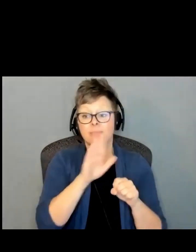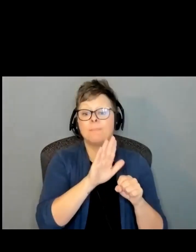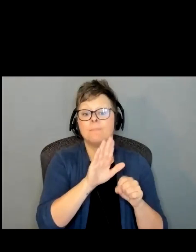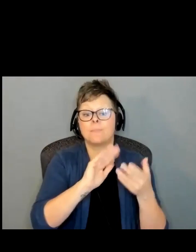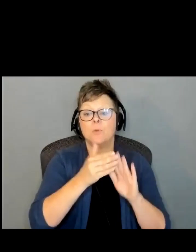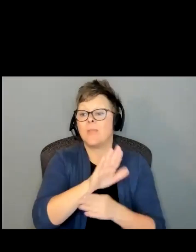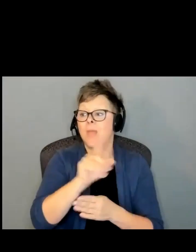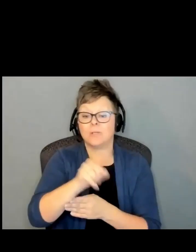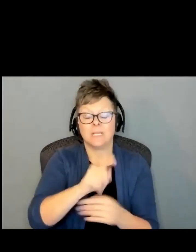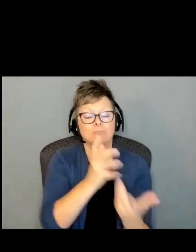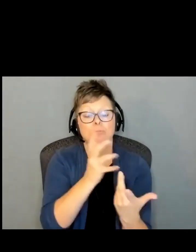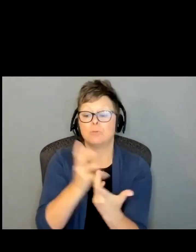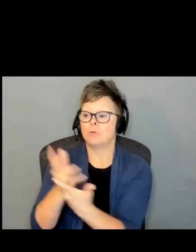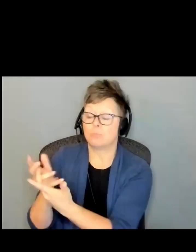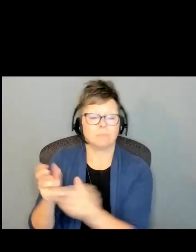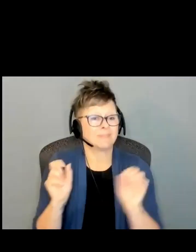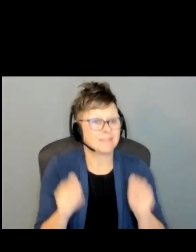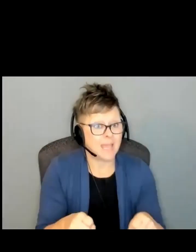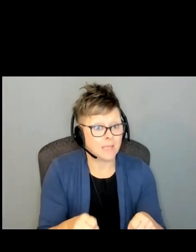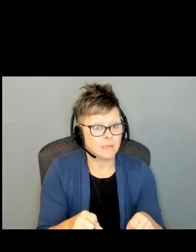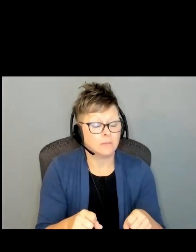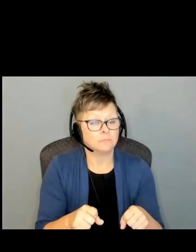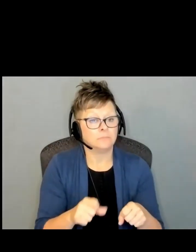We do not want to go to the government and ask for permission.